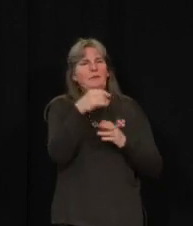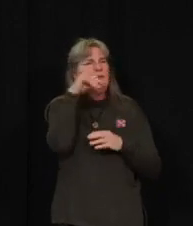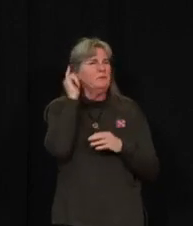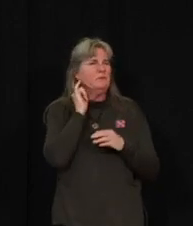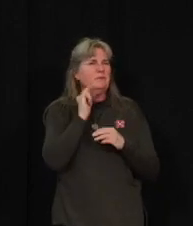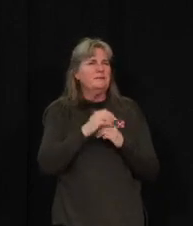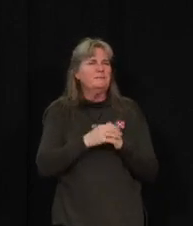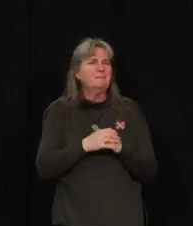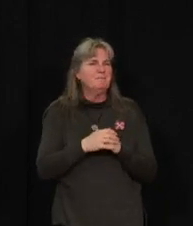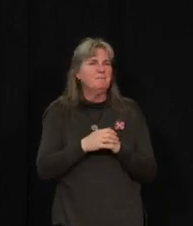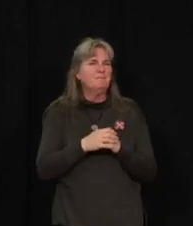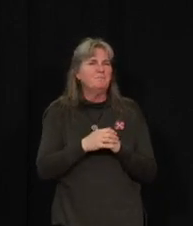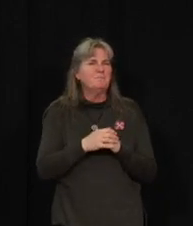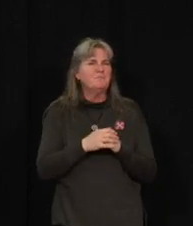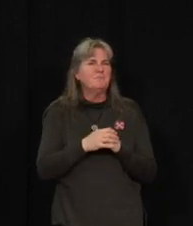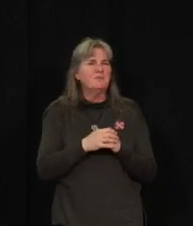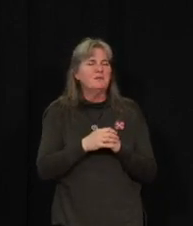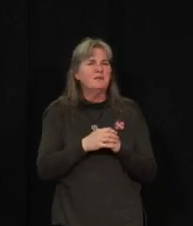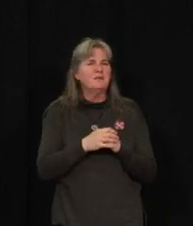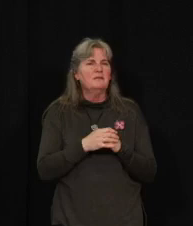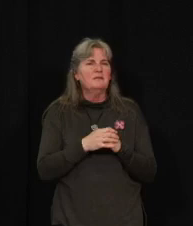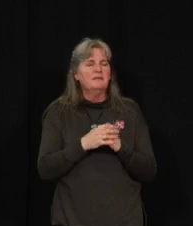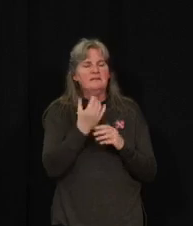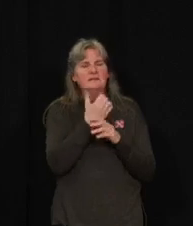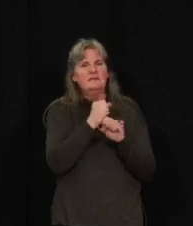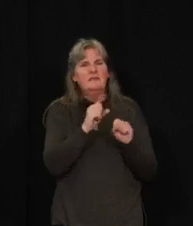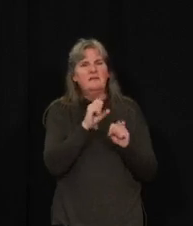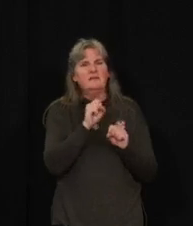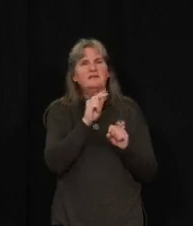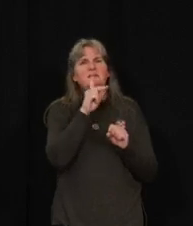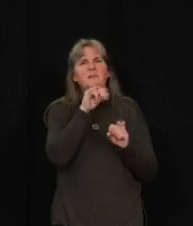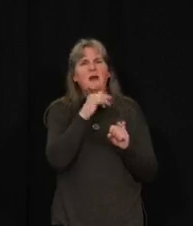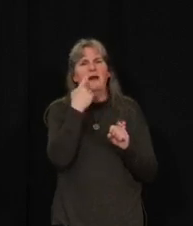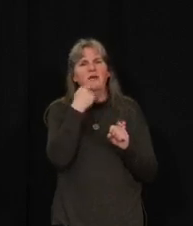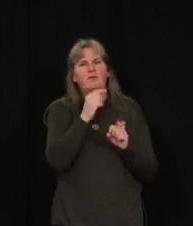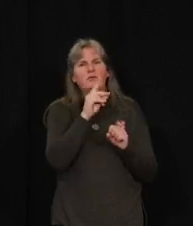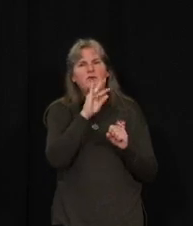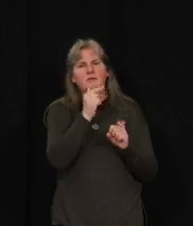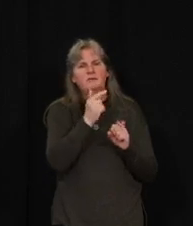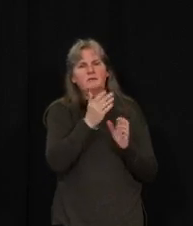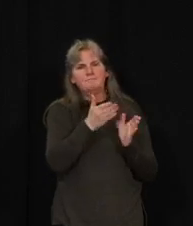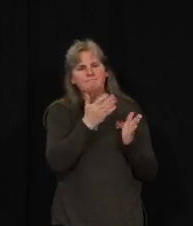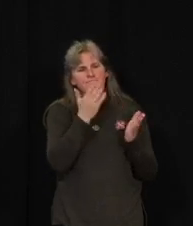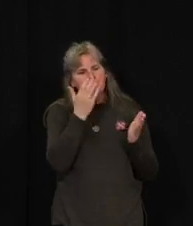Next question? Yes. Reporter: Yes, the CBC